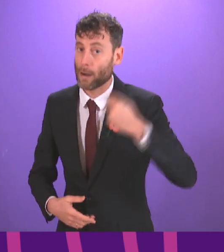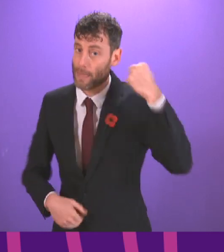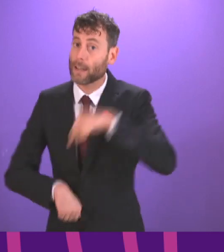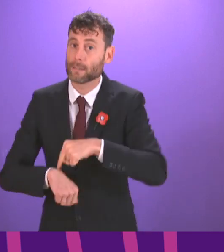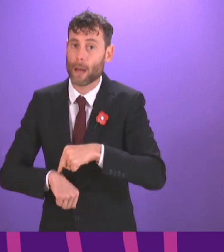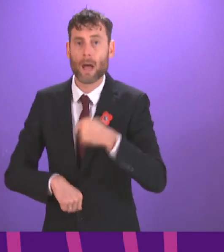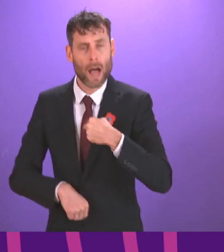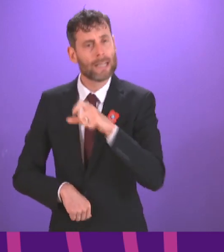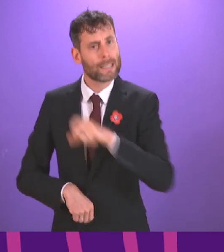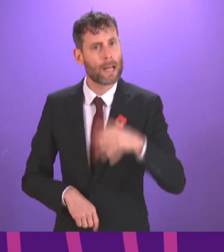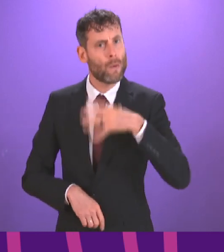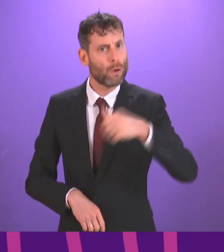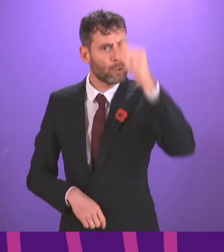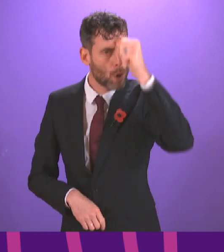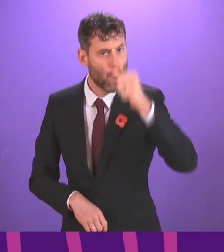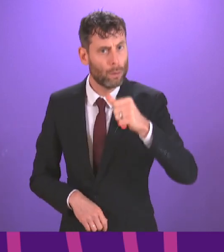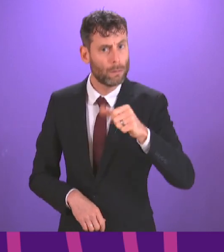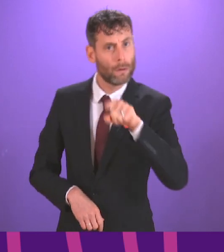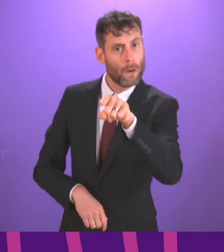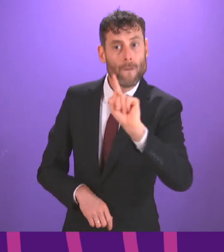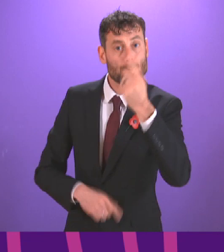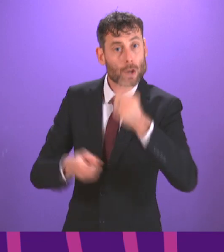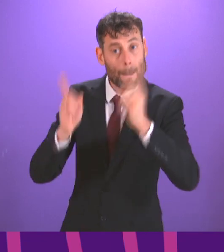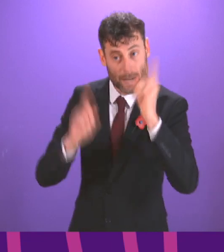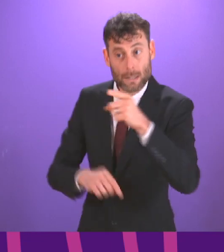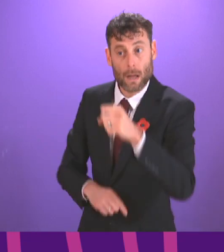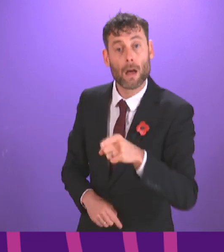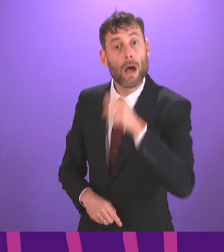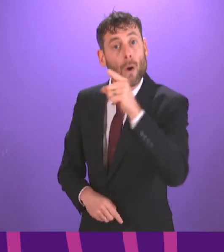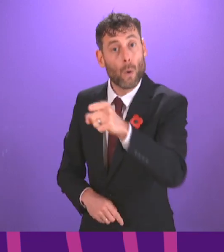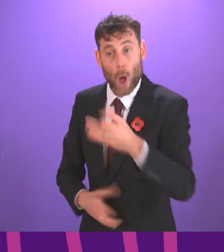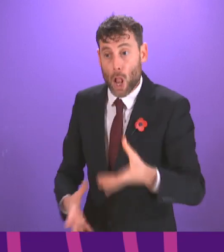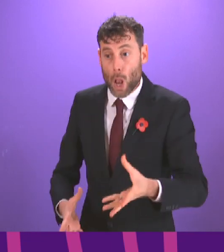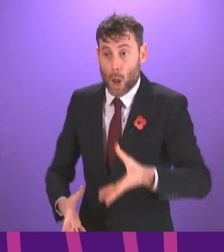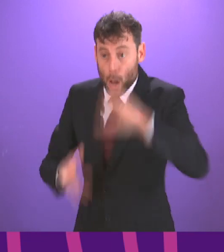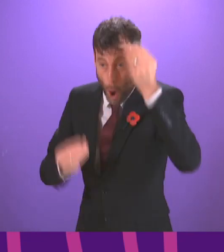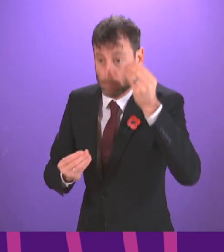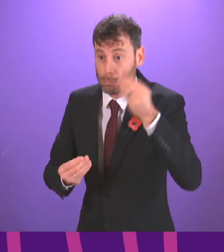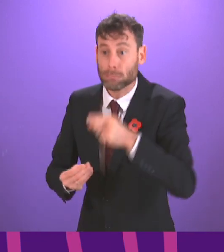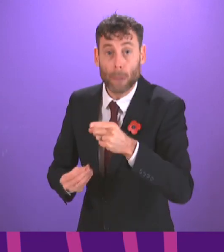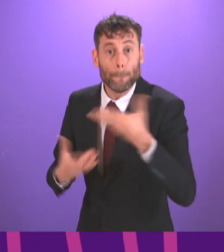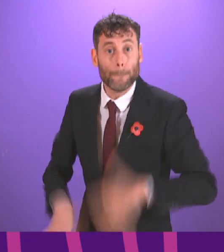that the lesson has been learned, that the error has been accepted and that the apology